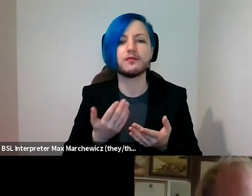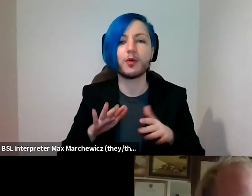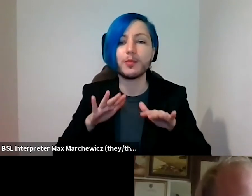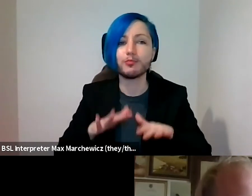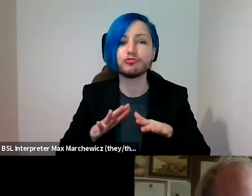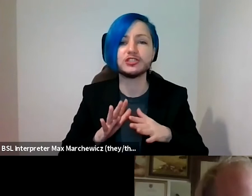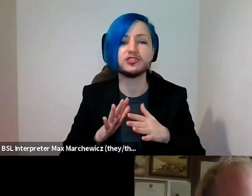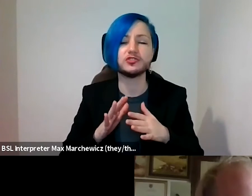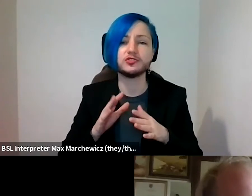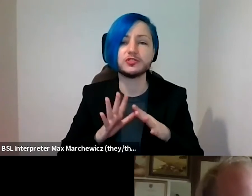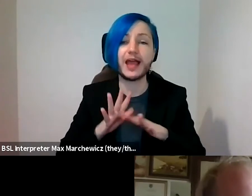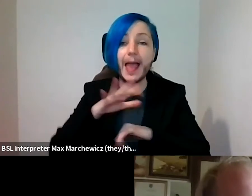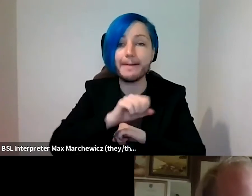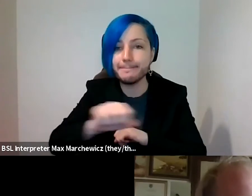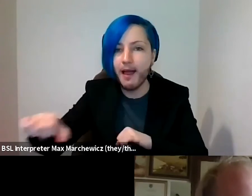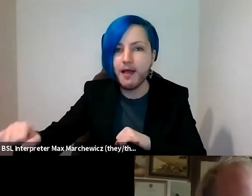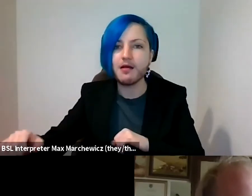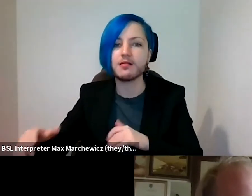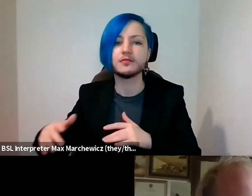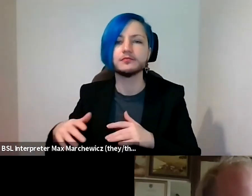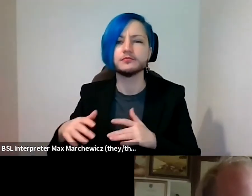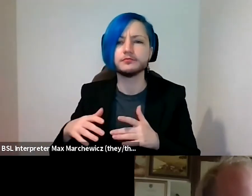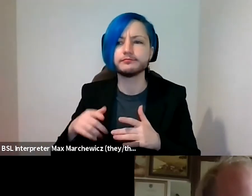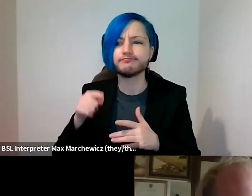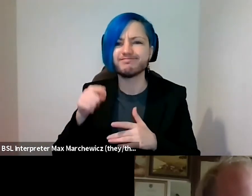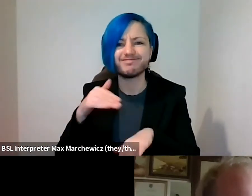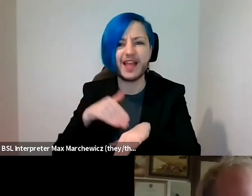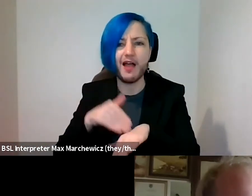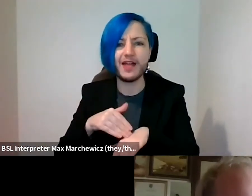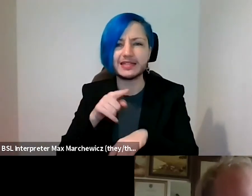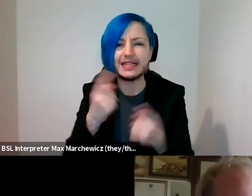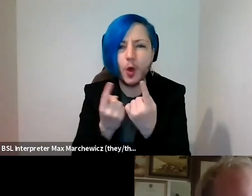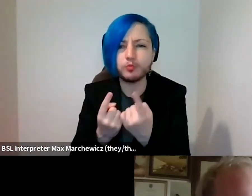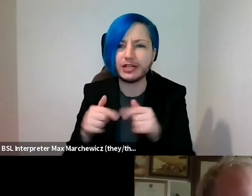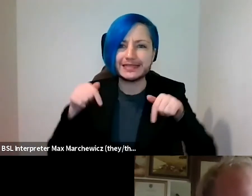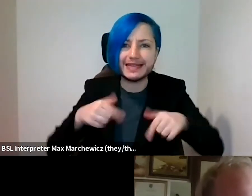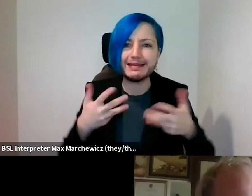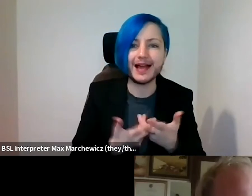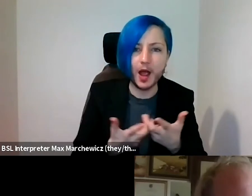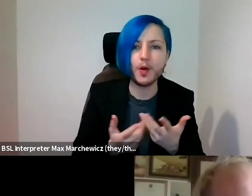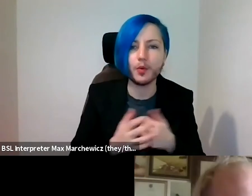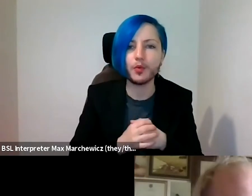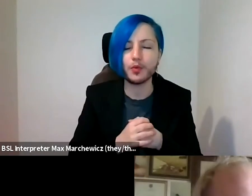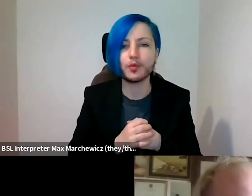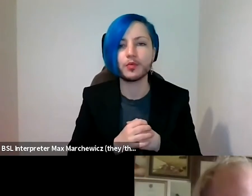to this kind of appearance of objects? You know, this kind of, you know, regularly appear,